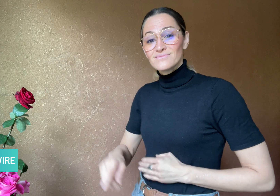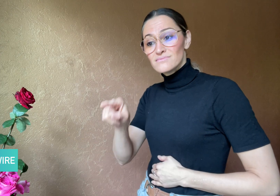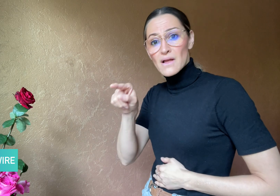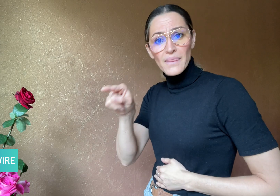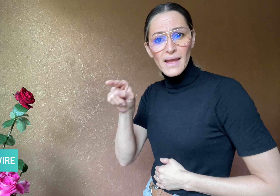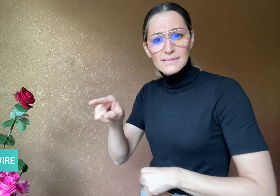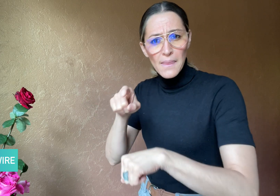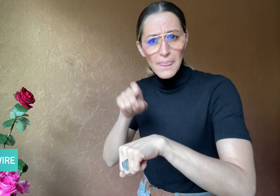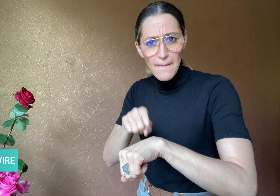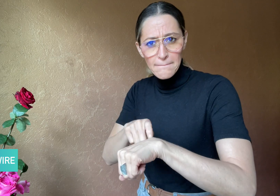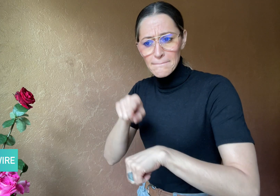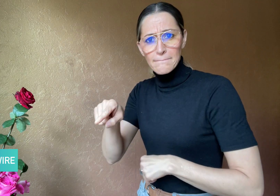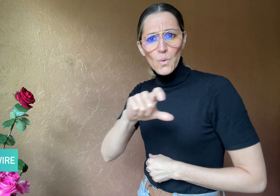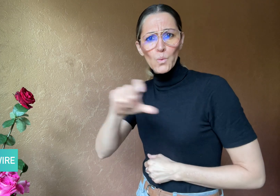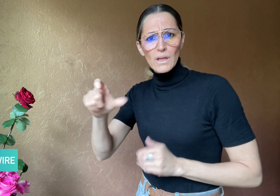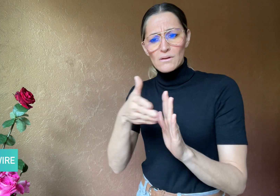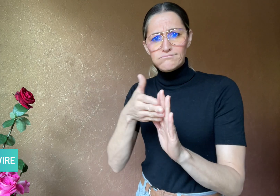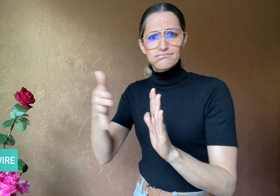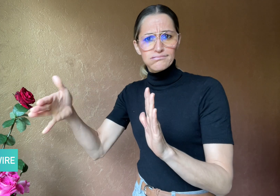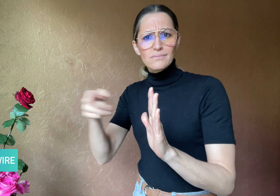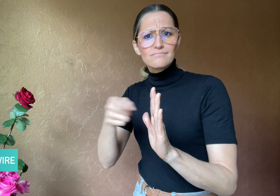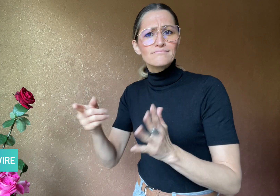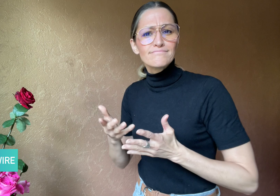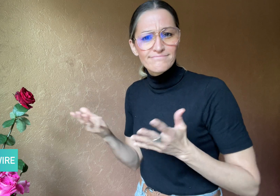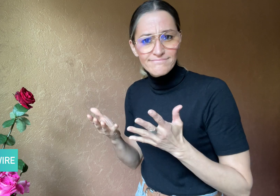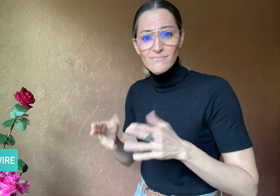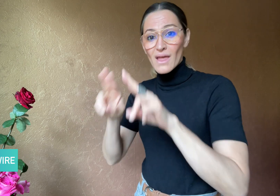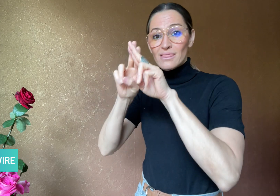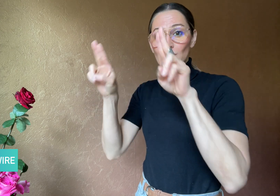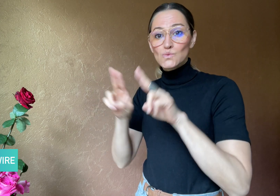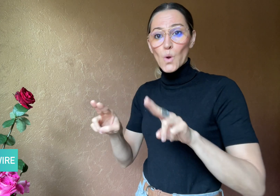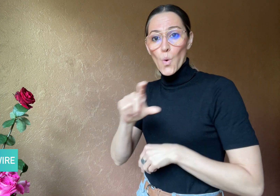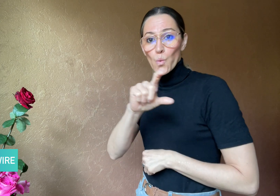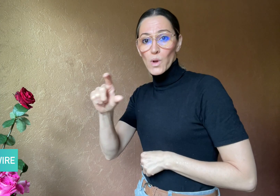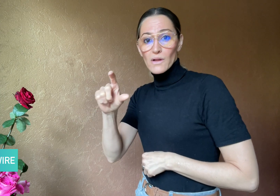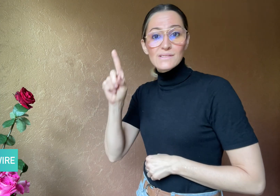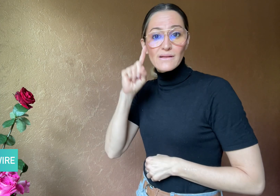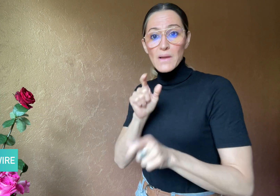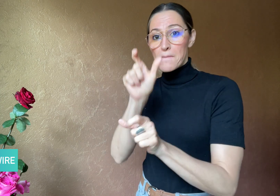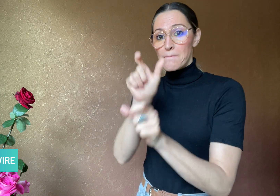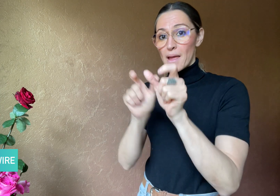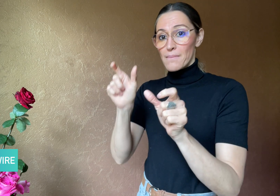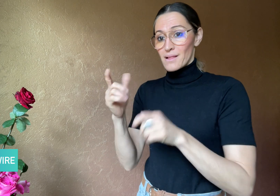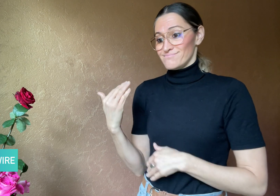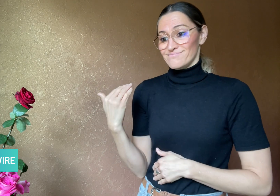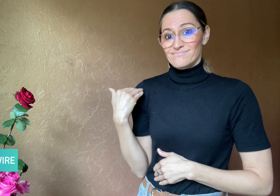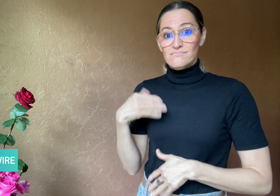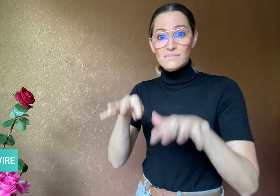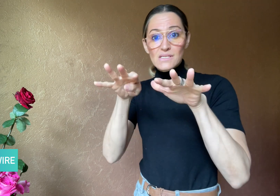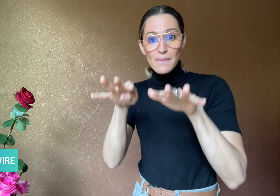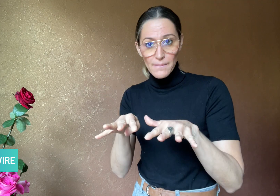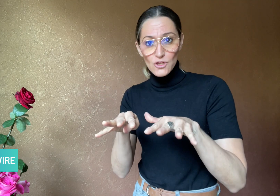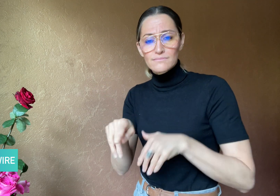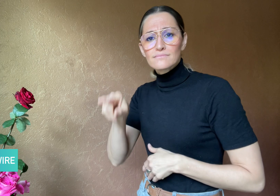During the International Week of Deaf People in September,